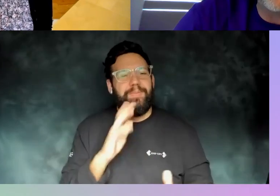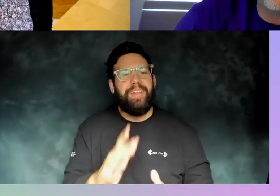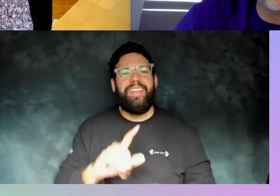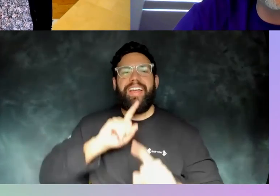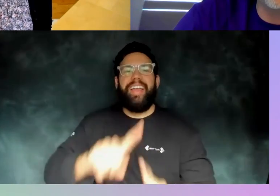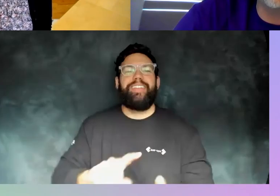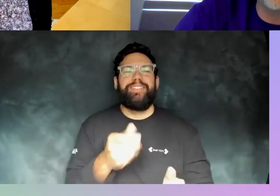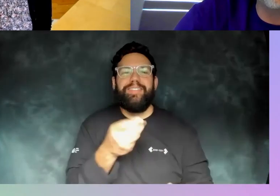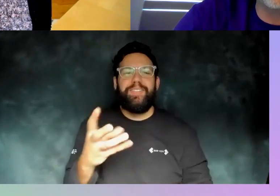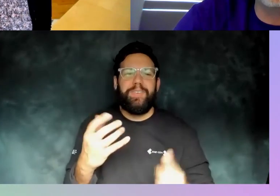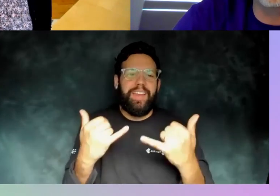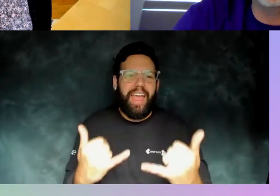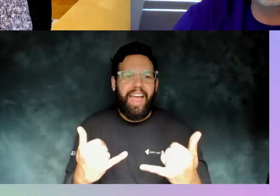And then what kind of field